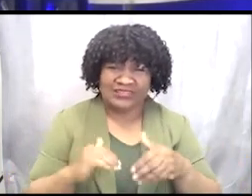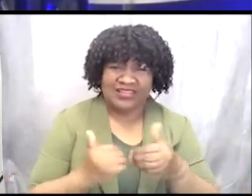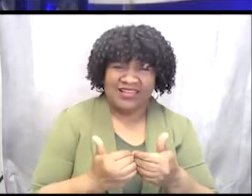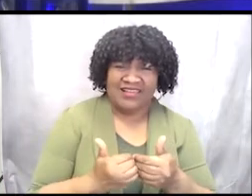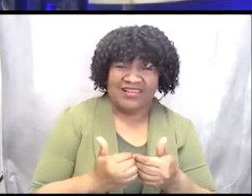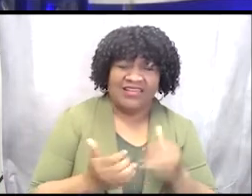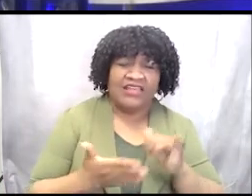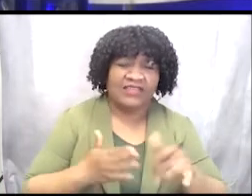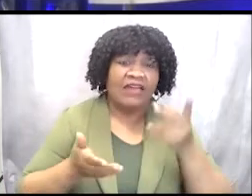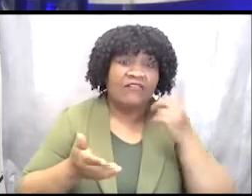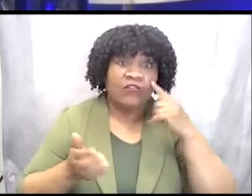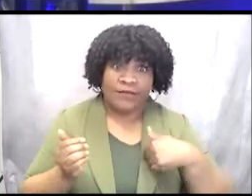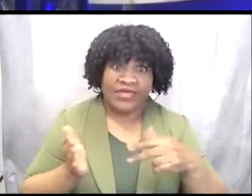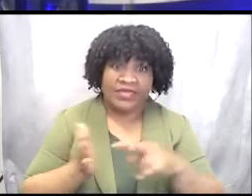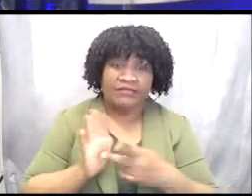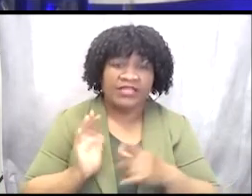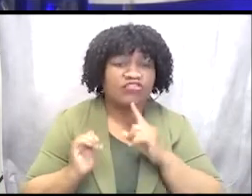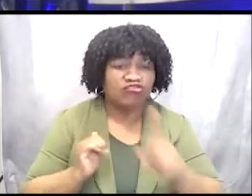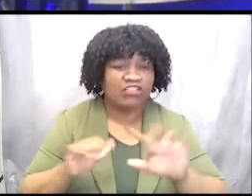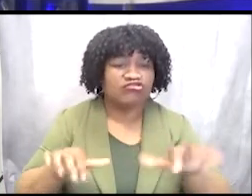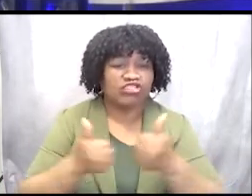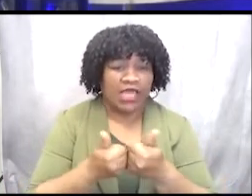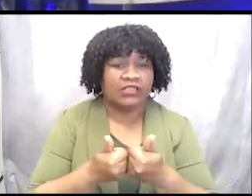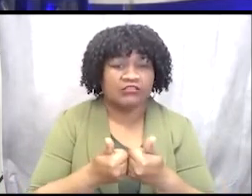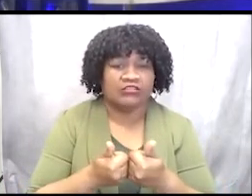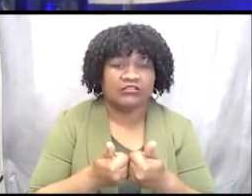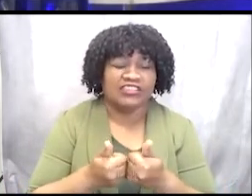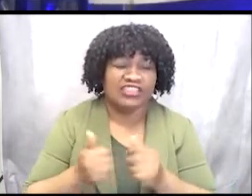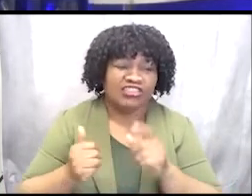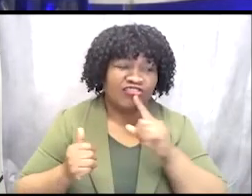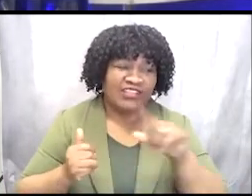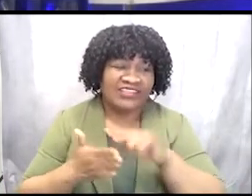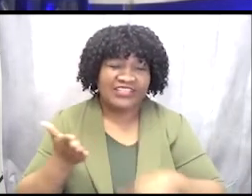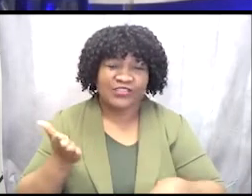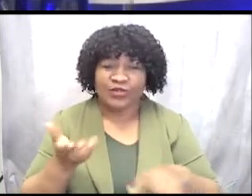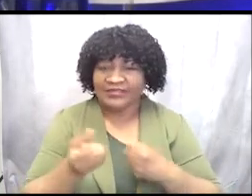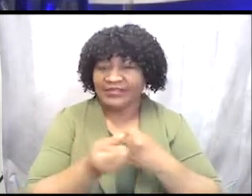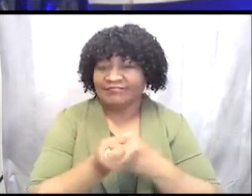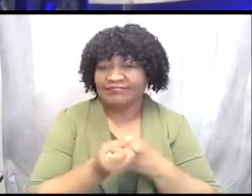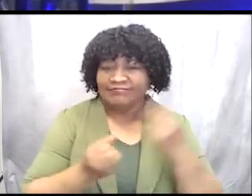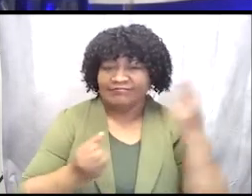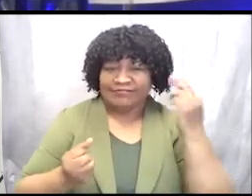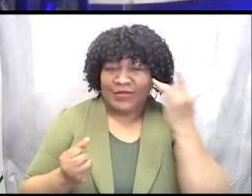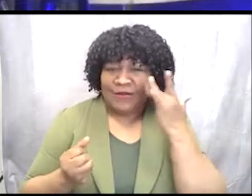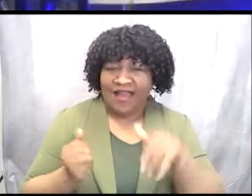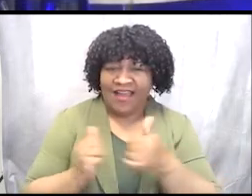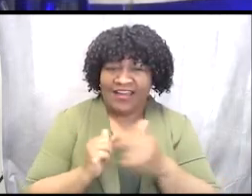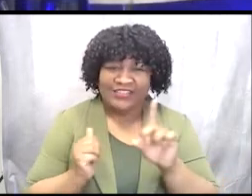See, that's to me the real challenge. So that was really what was behind our diversity, equity,